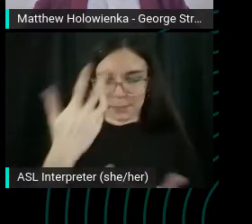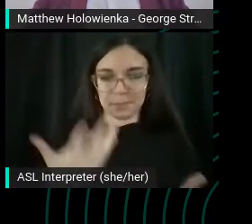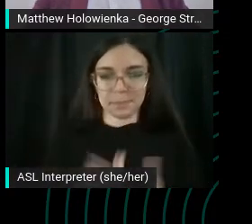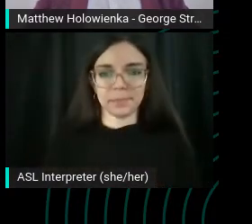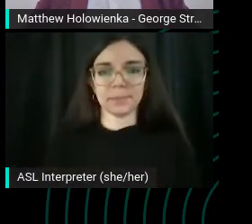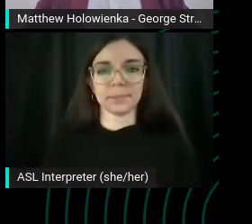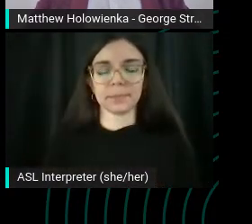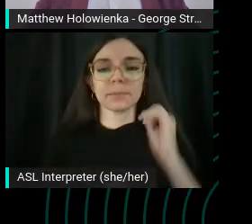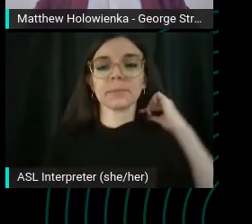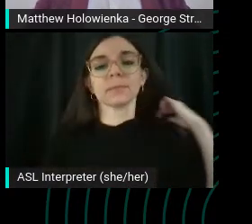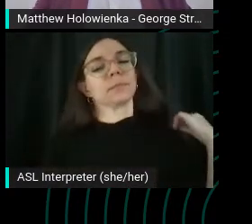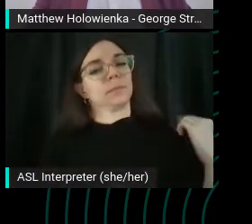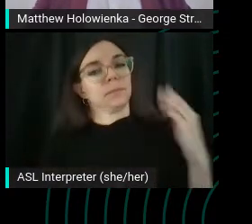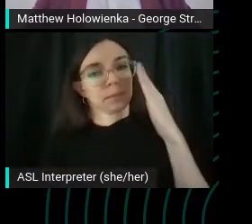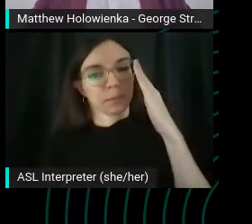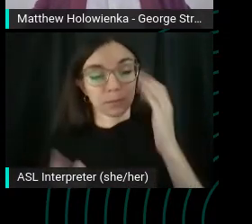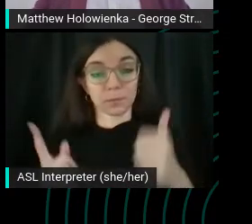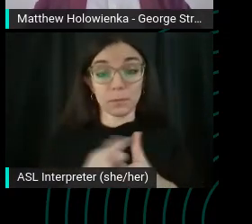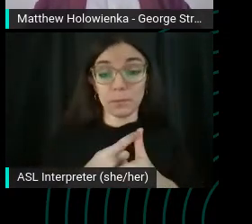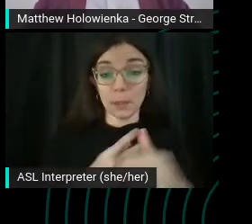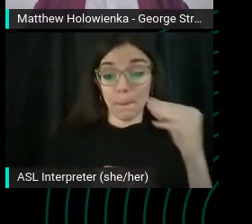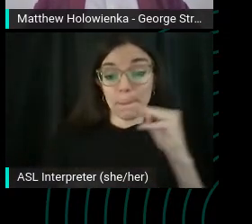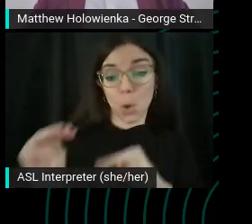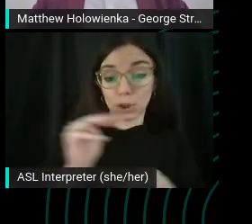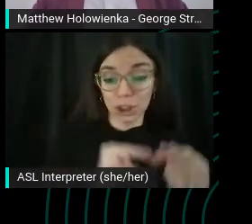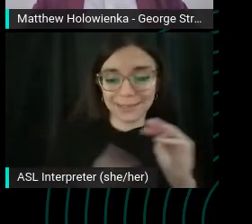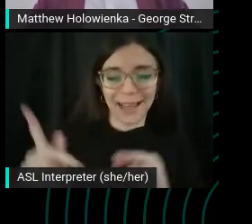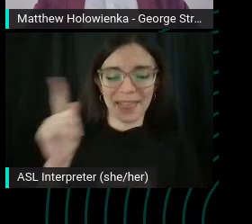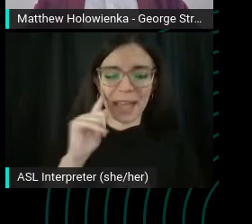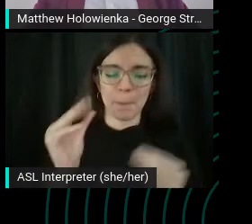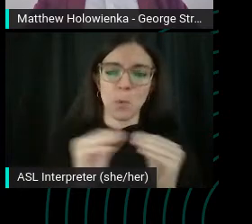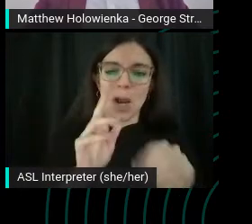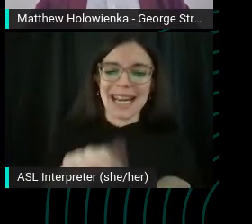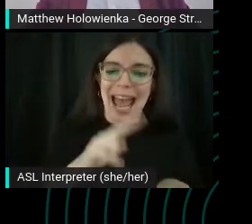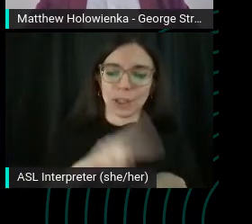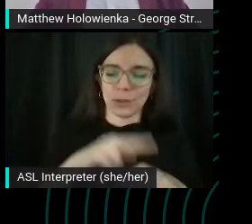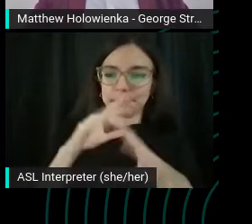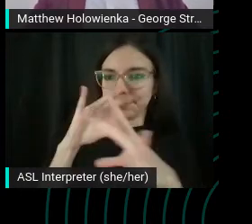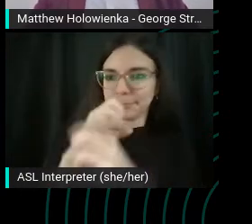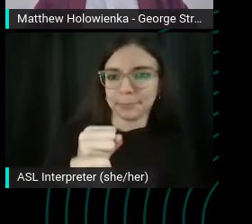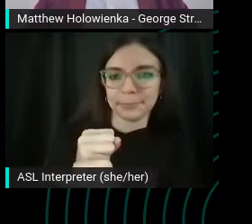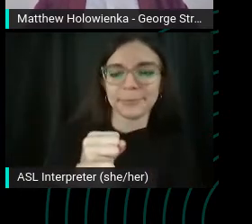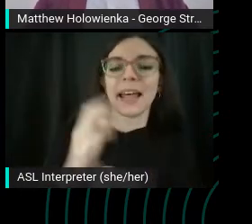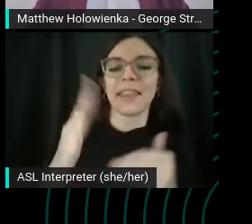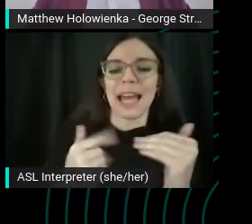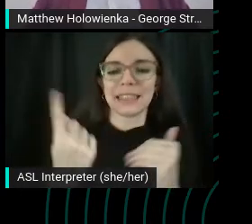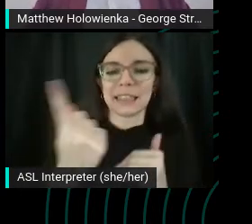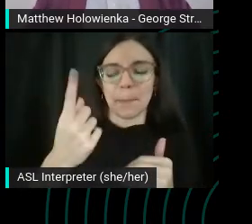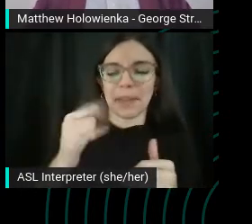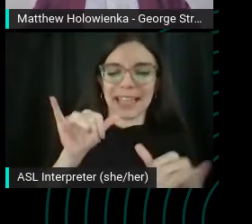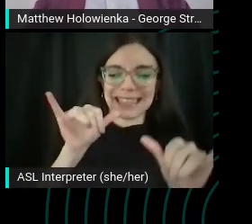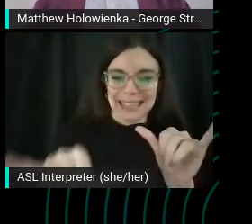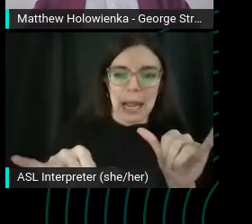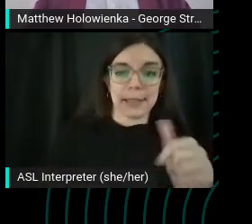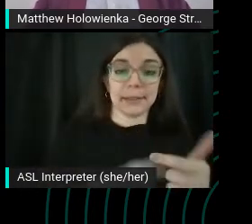The first is motion. Motion, I think, is naturally more attention-grabbing in the moment than something that is static. The second is quickness.